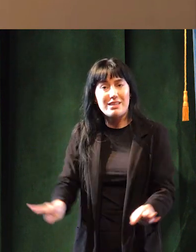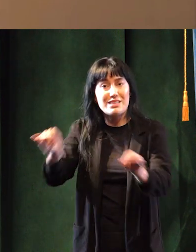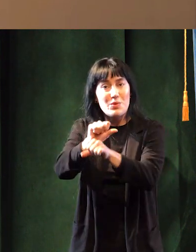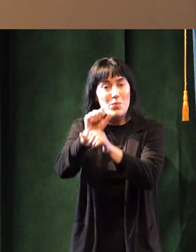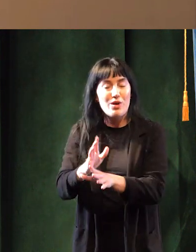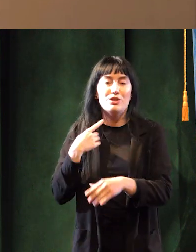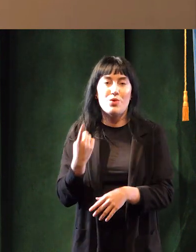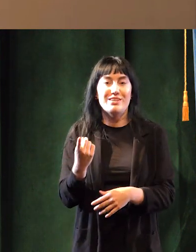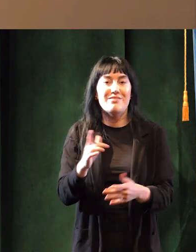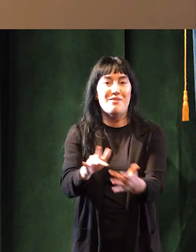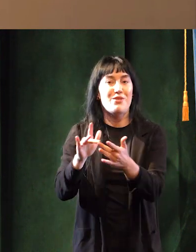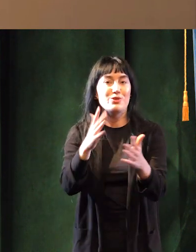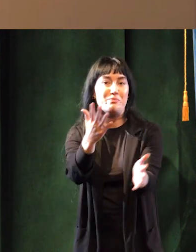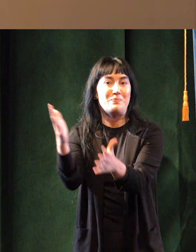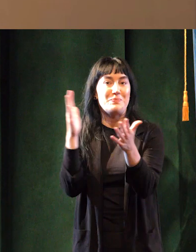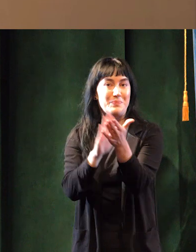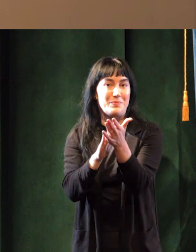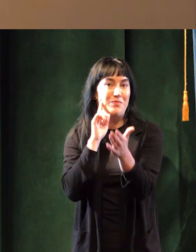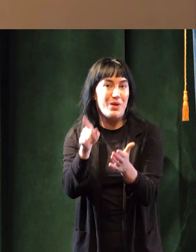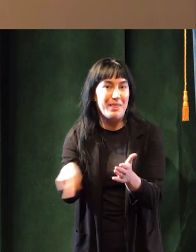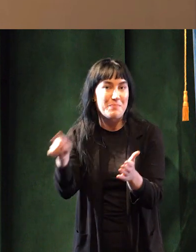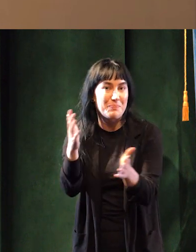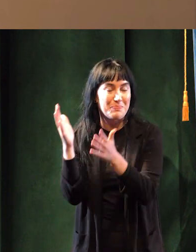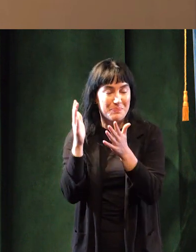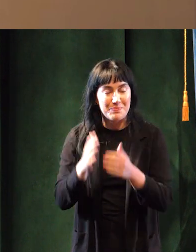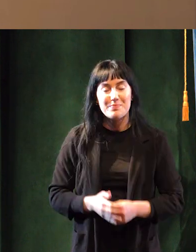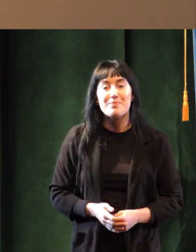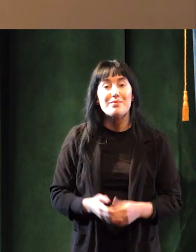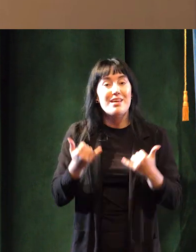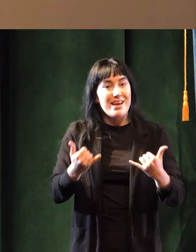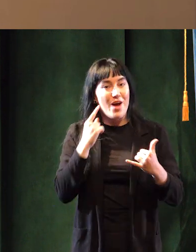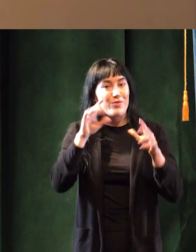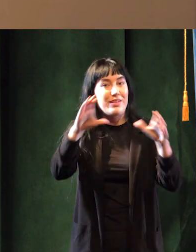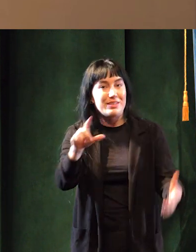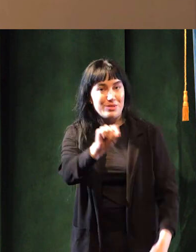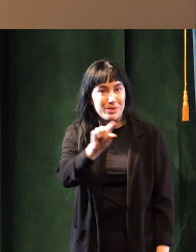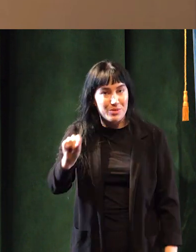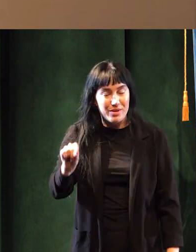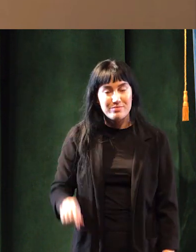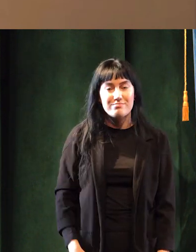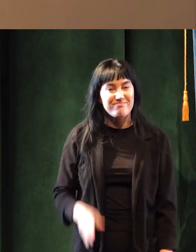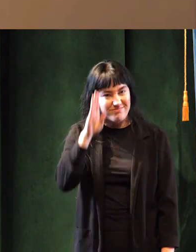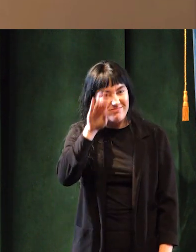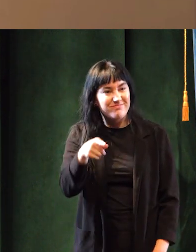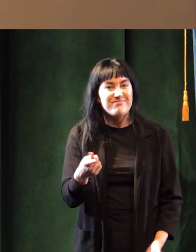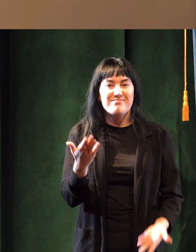virtual round of applause for them and now to the class of 2020 I know this may